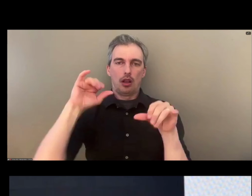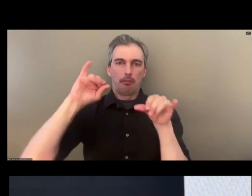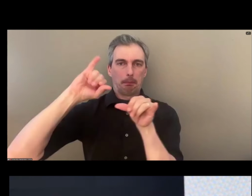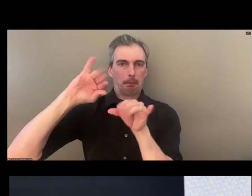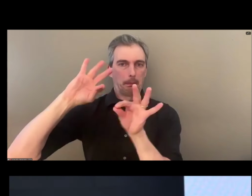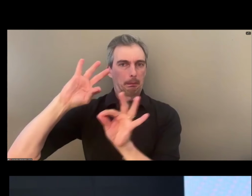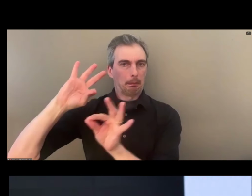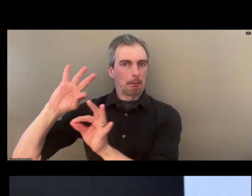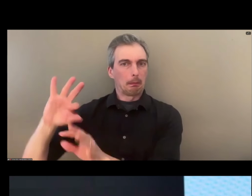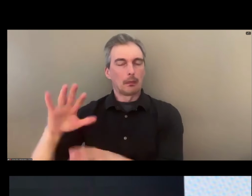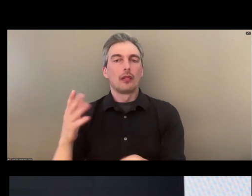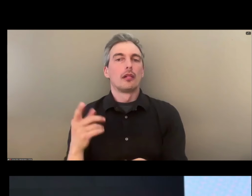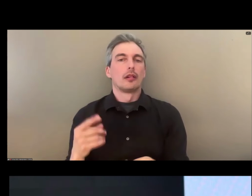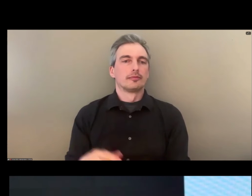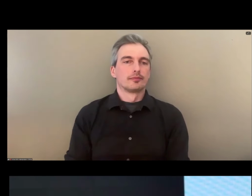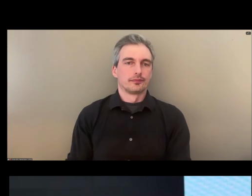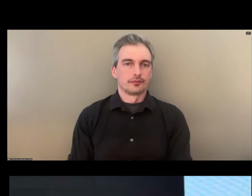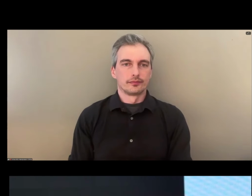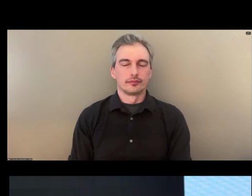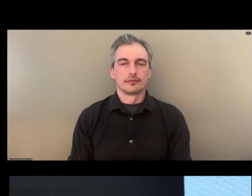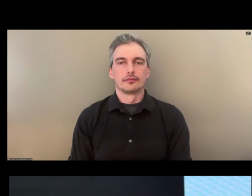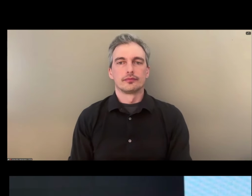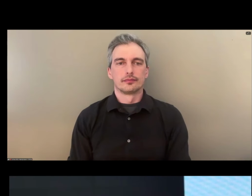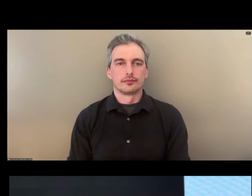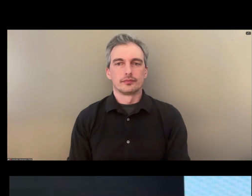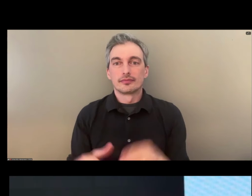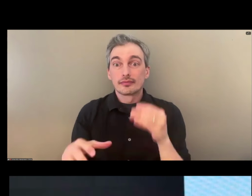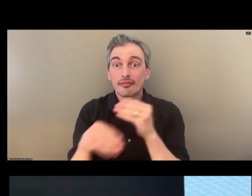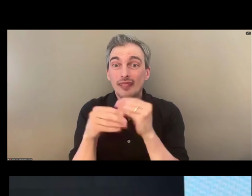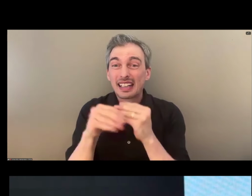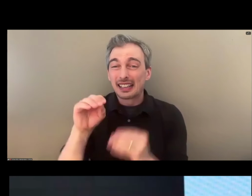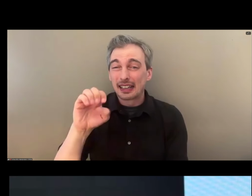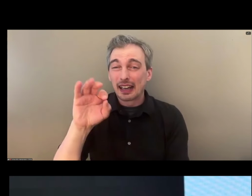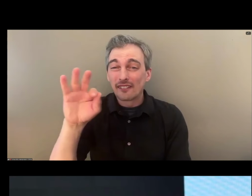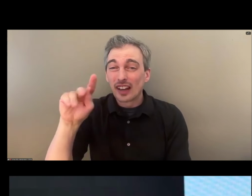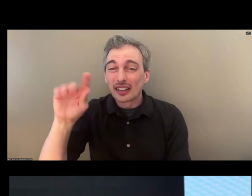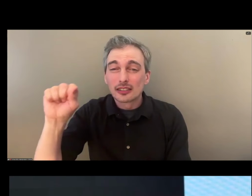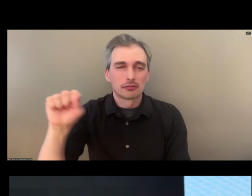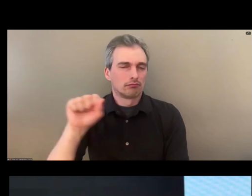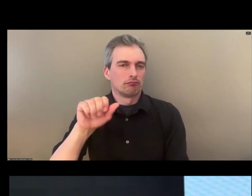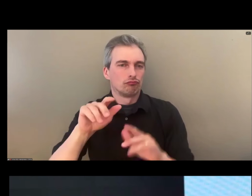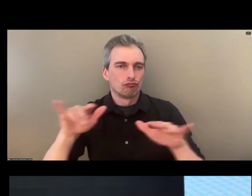Okay. Let's turn to the main topic: How dHH individuals do audio engineering.